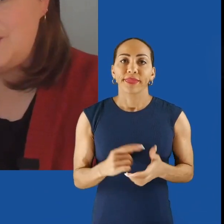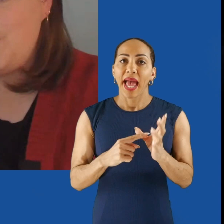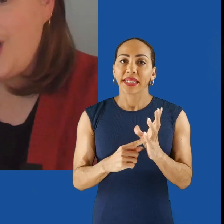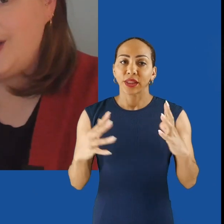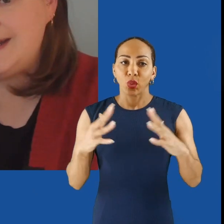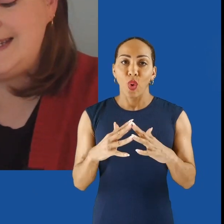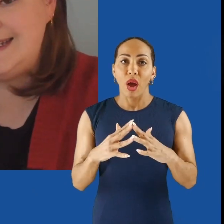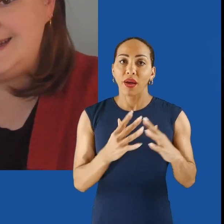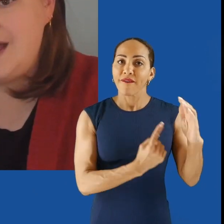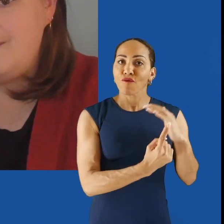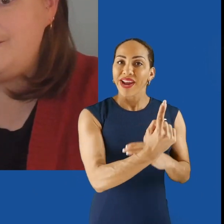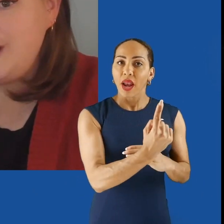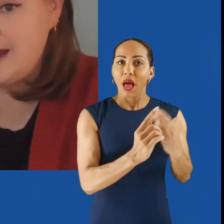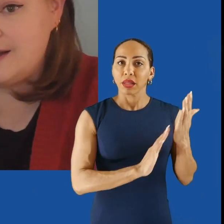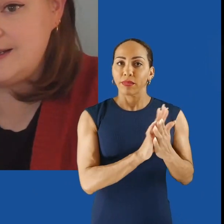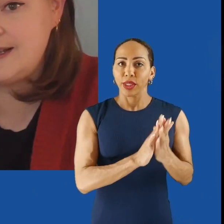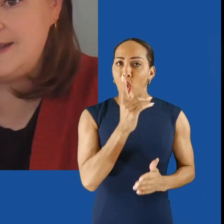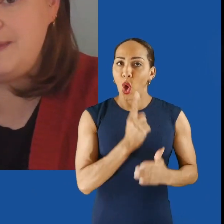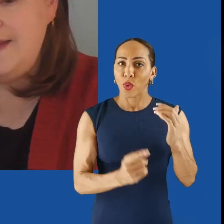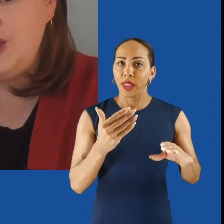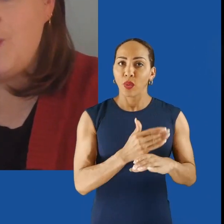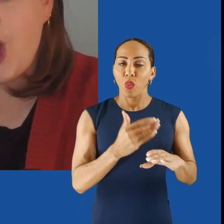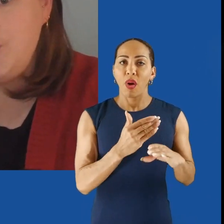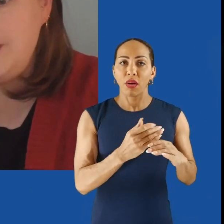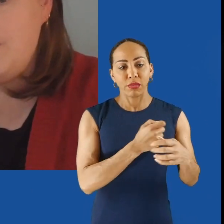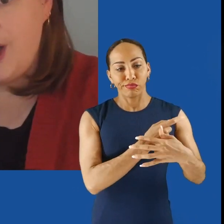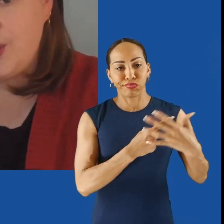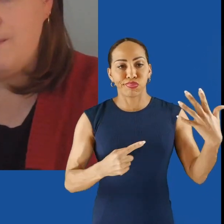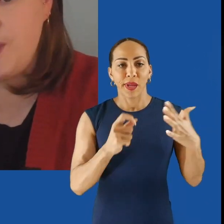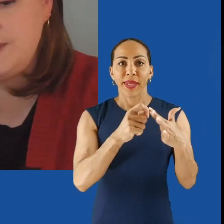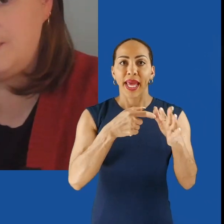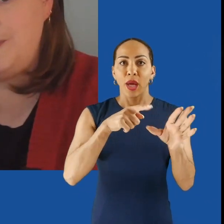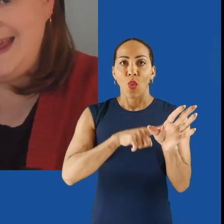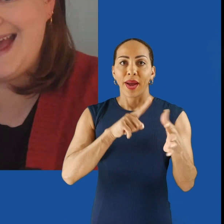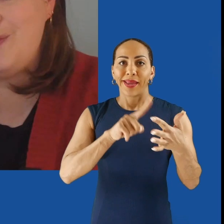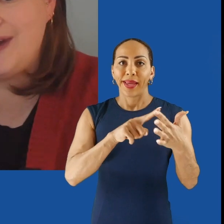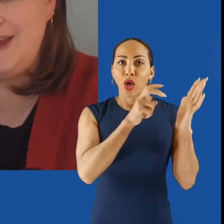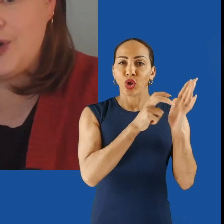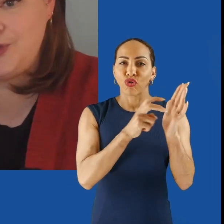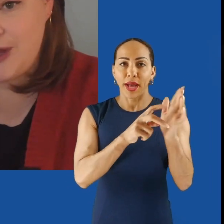Access to Work considers the term freelance to mean that you only work on multiple PAYE contracts.